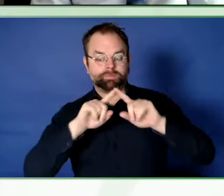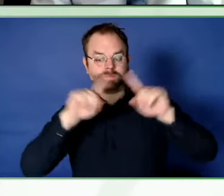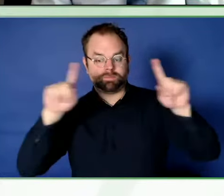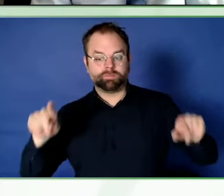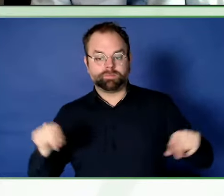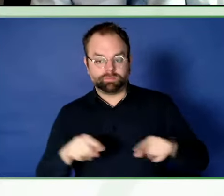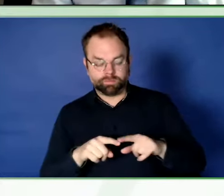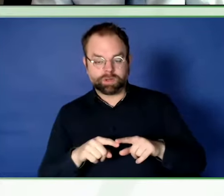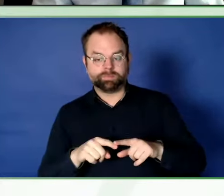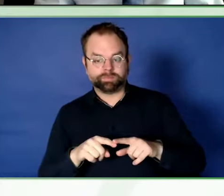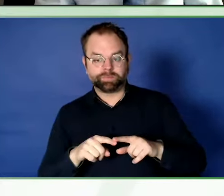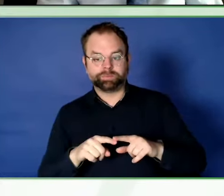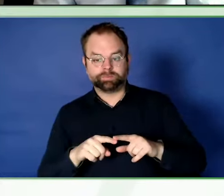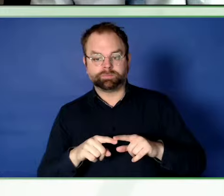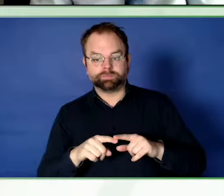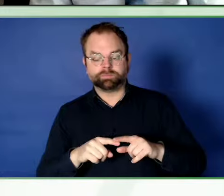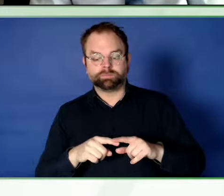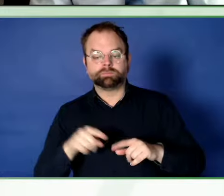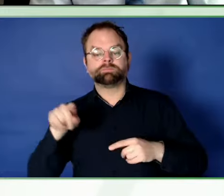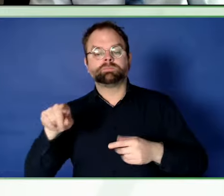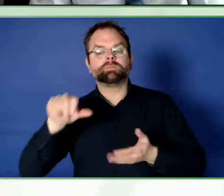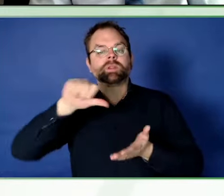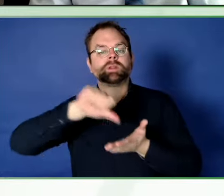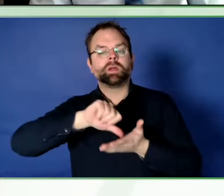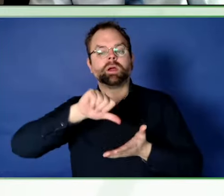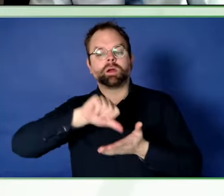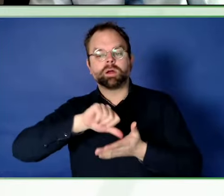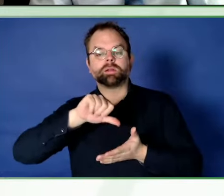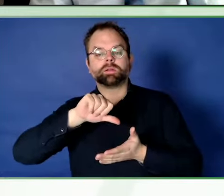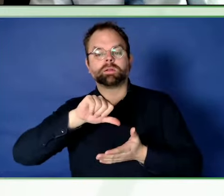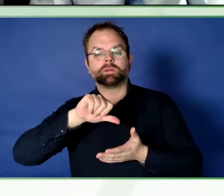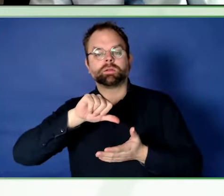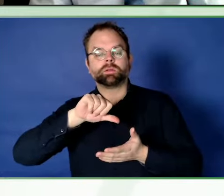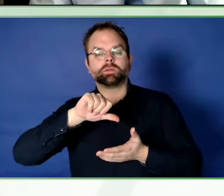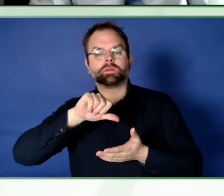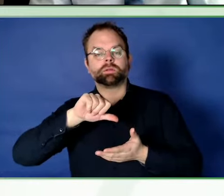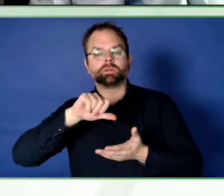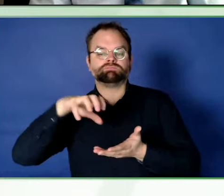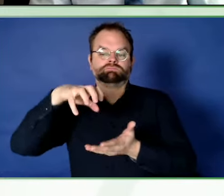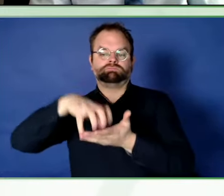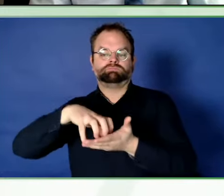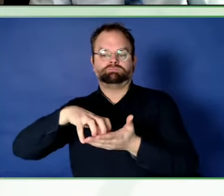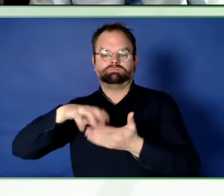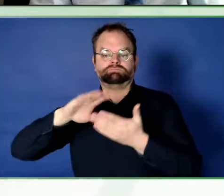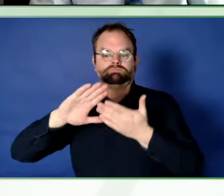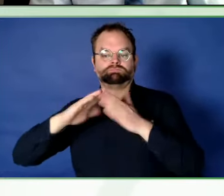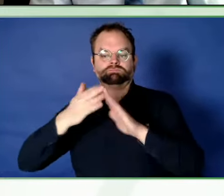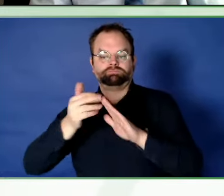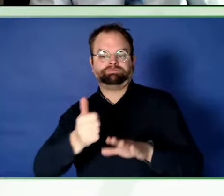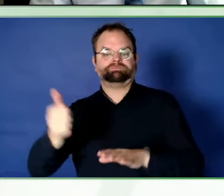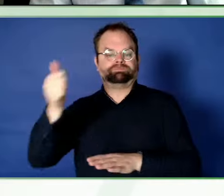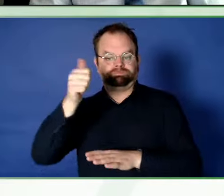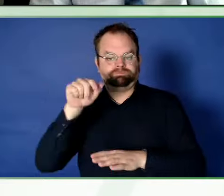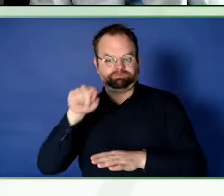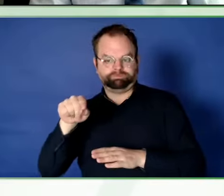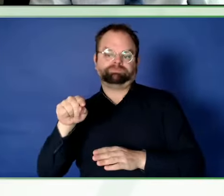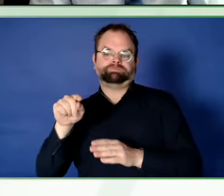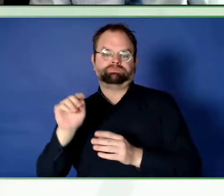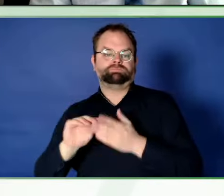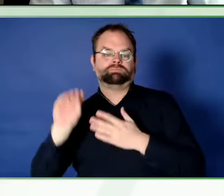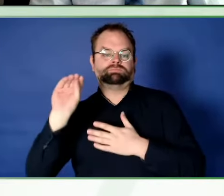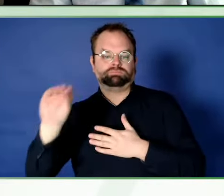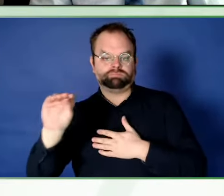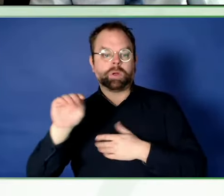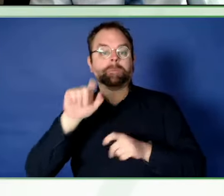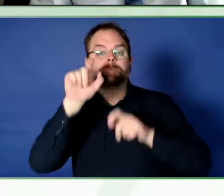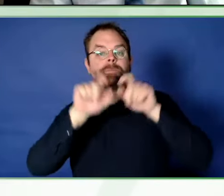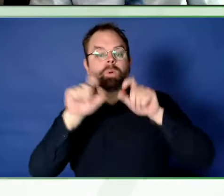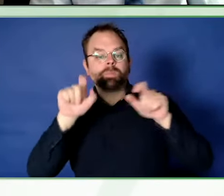I think the most spectacle part of your work is the technology, and the